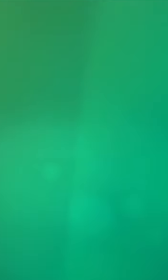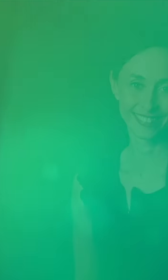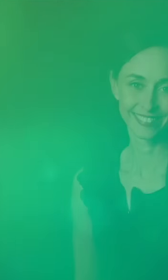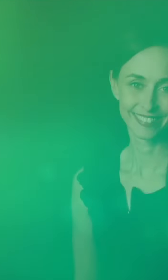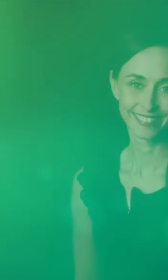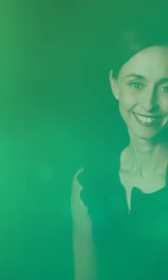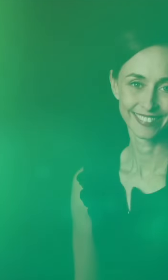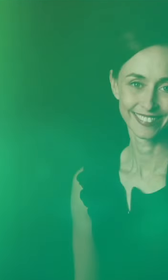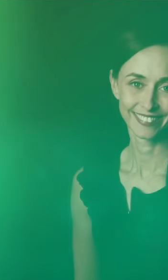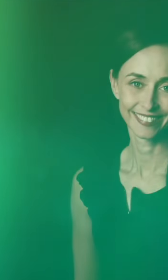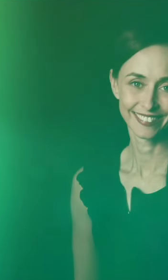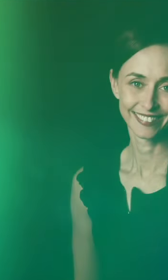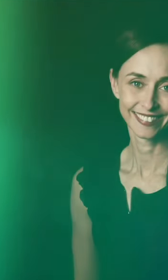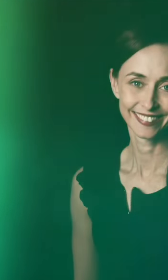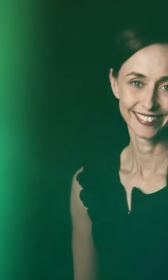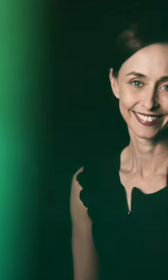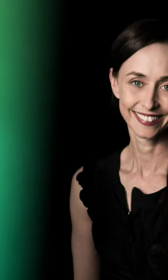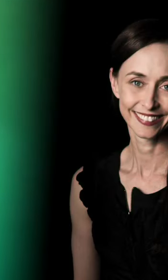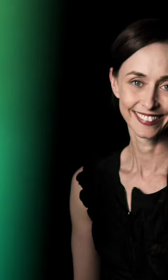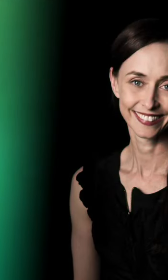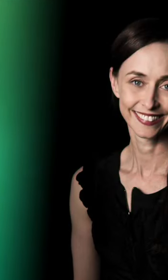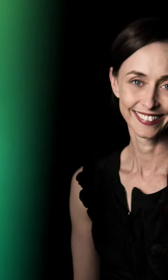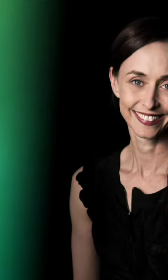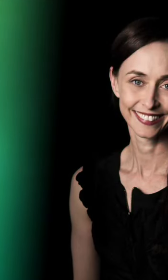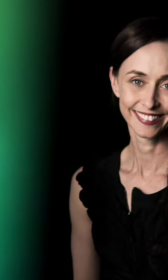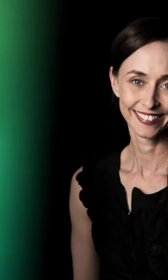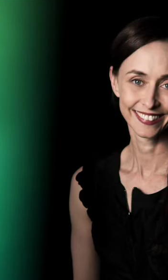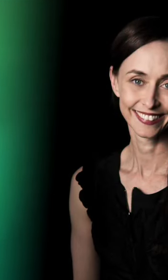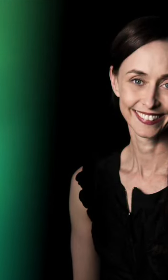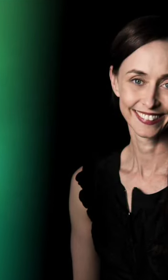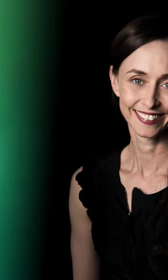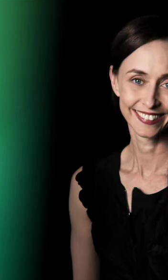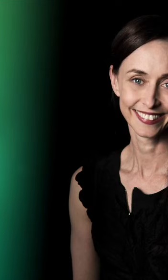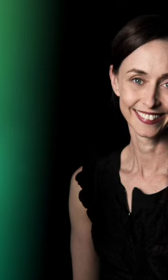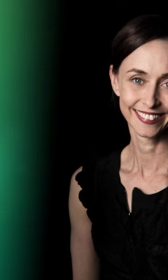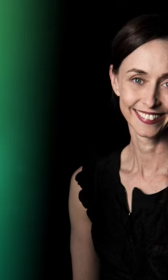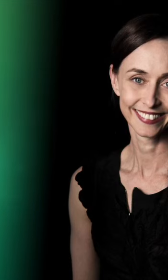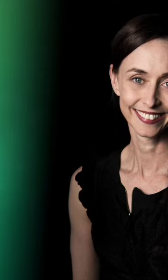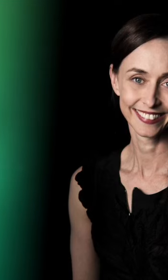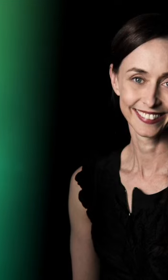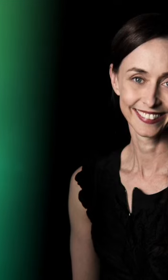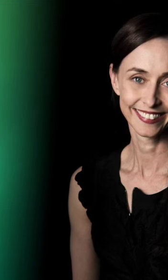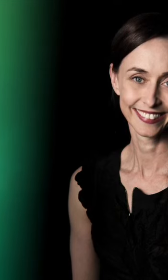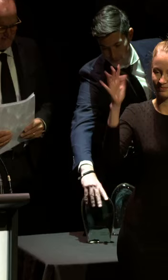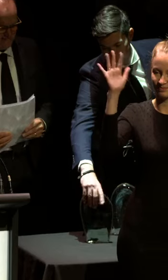Please join me in congratulating the recipient of the 2020 Australia Council Award for Dance,